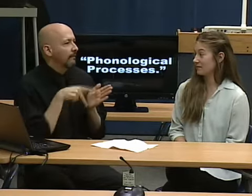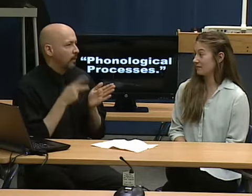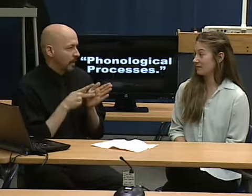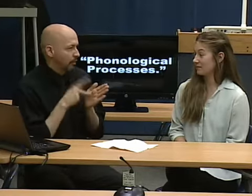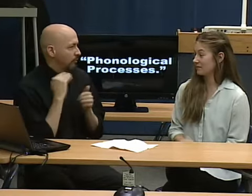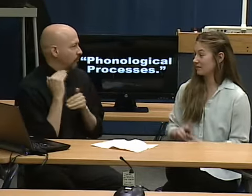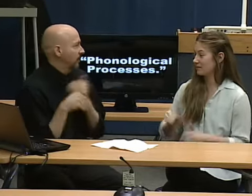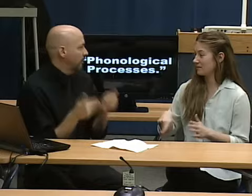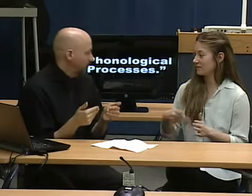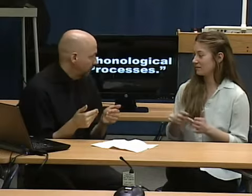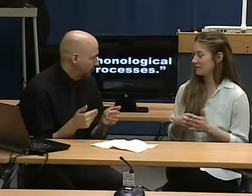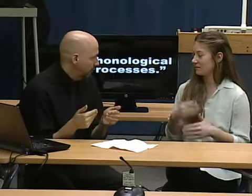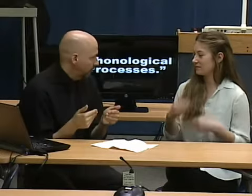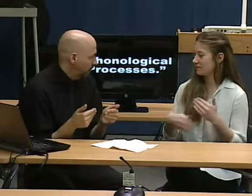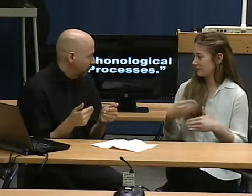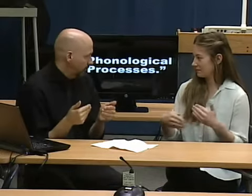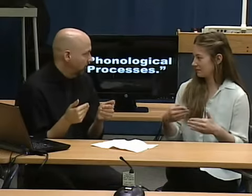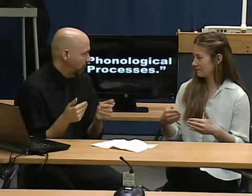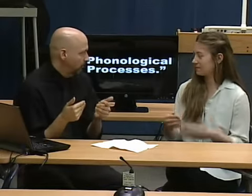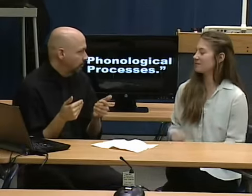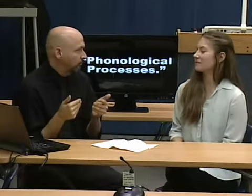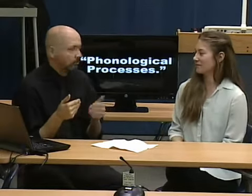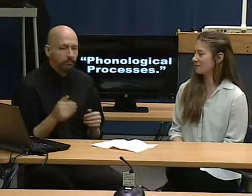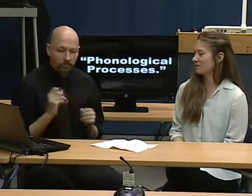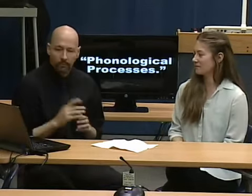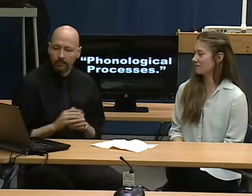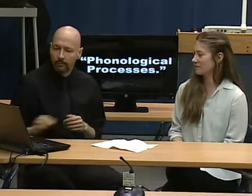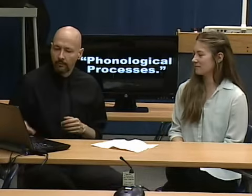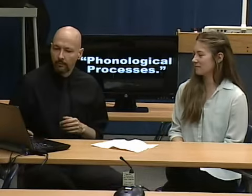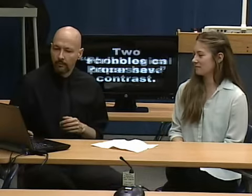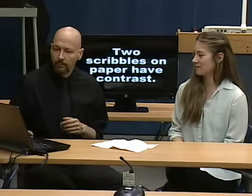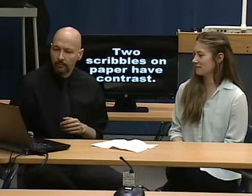"Phonological Processes." OK.